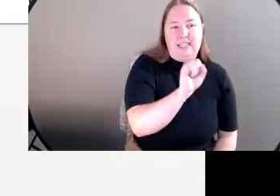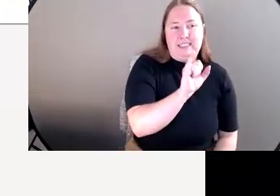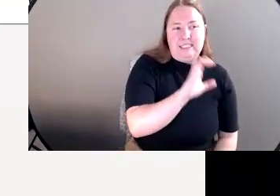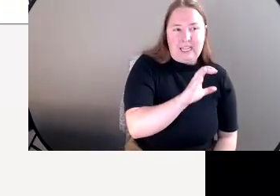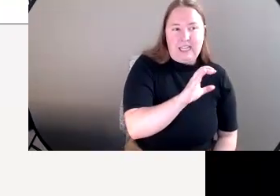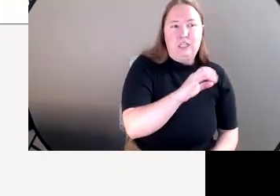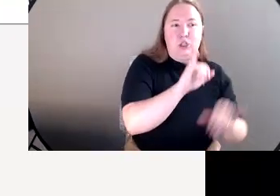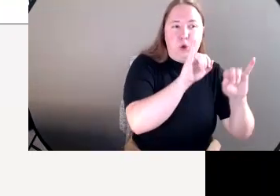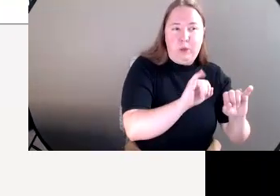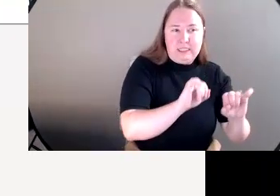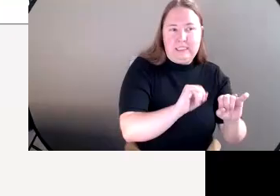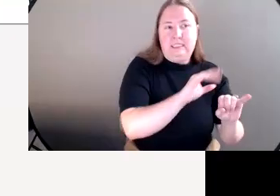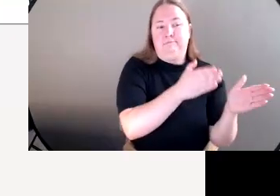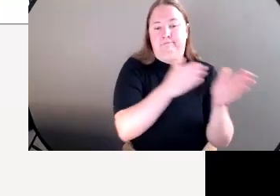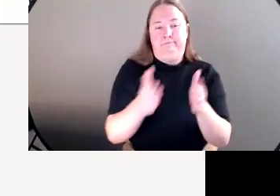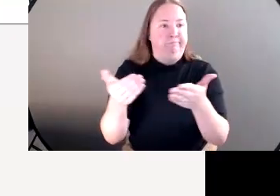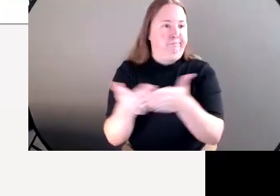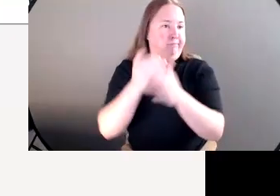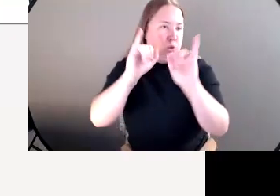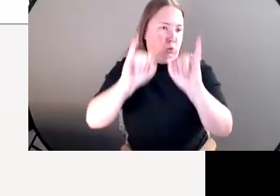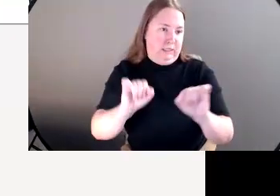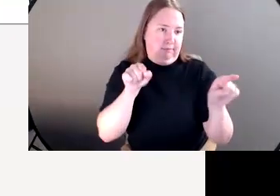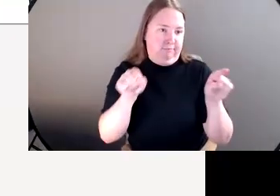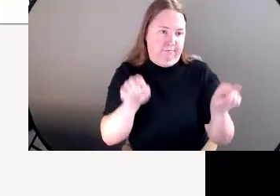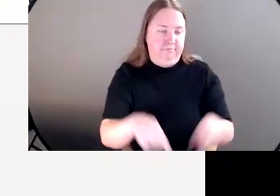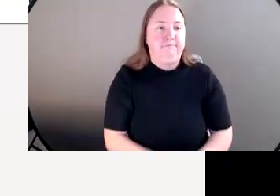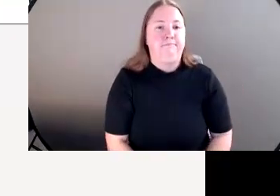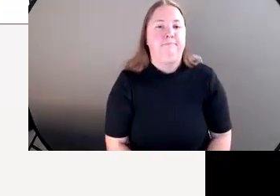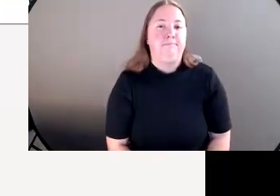And so if it's something that,